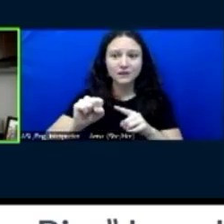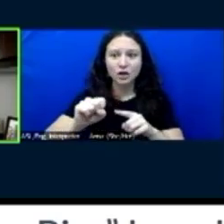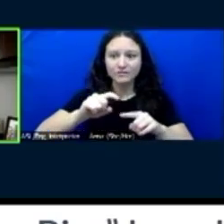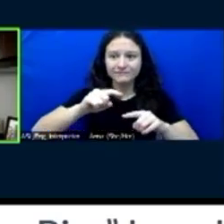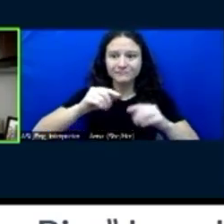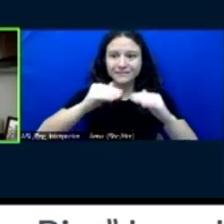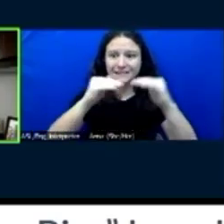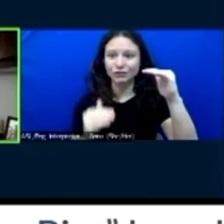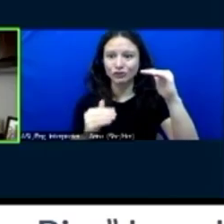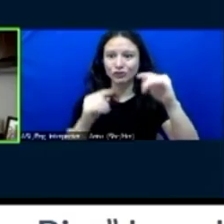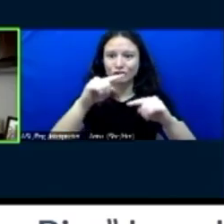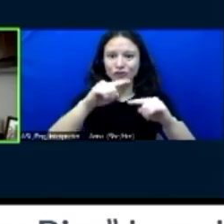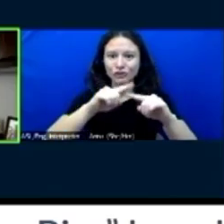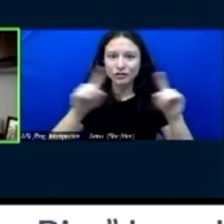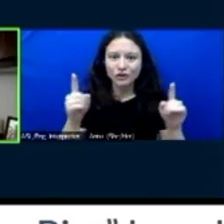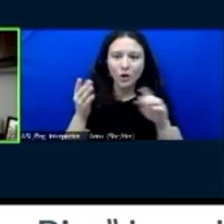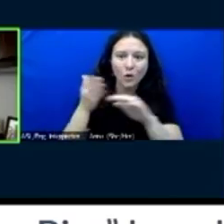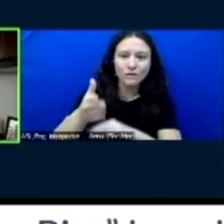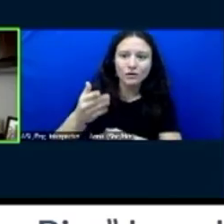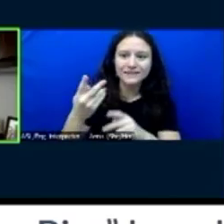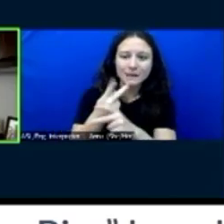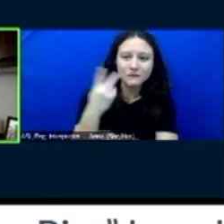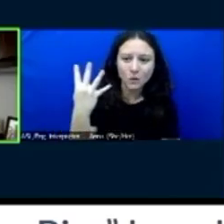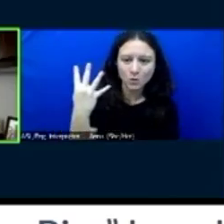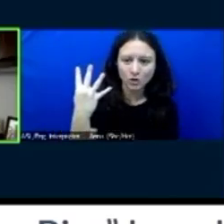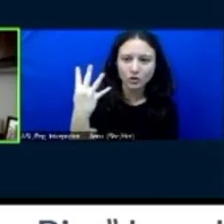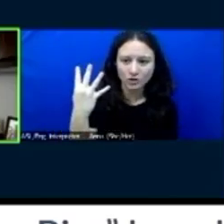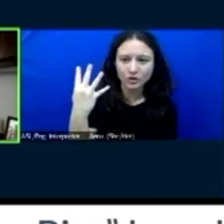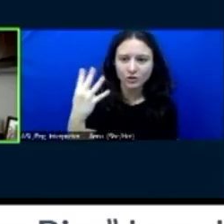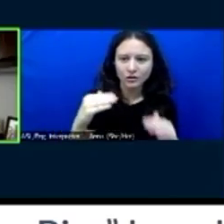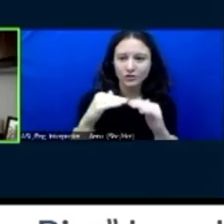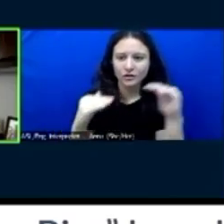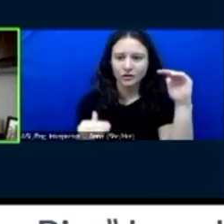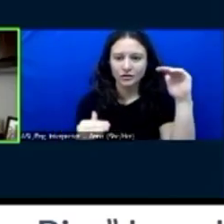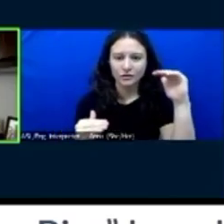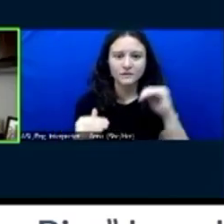And that basically, the award rates for these topics,